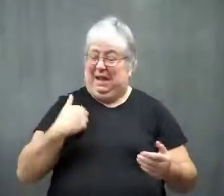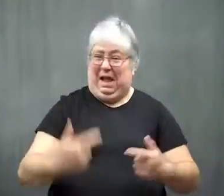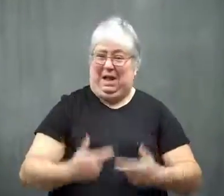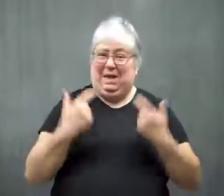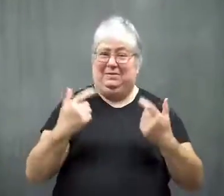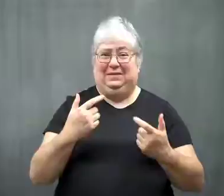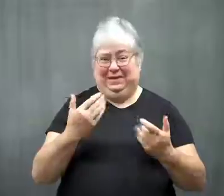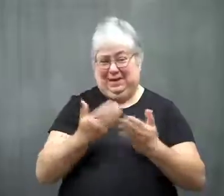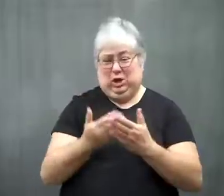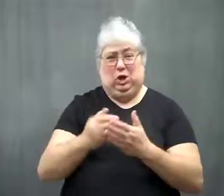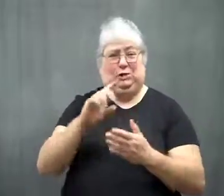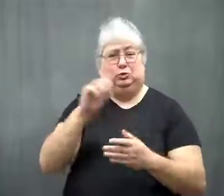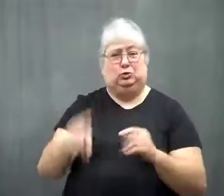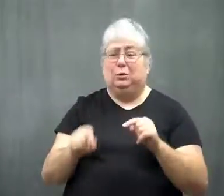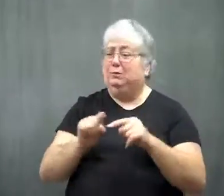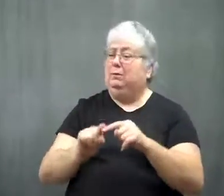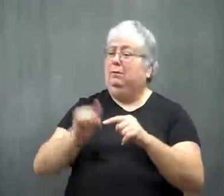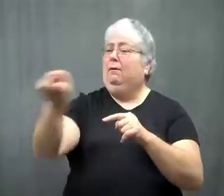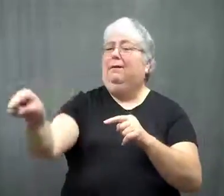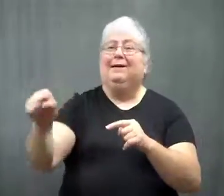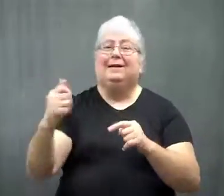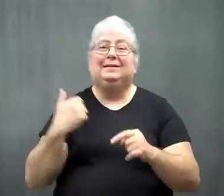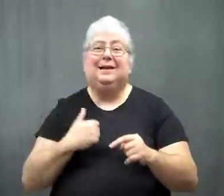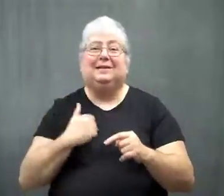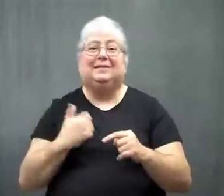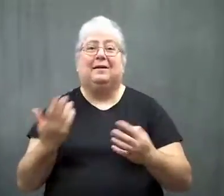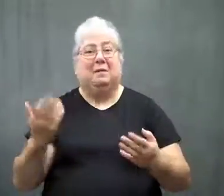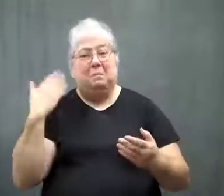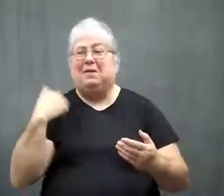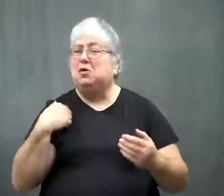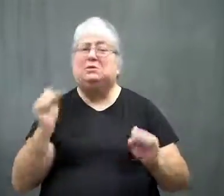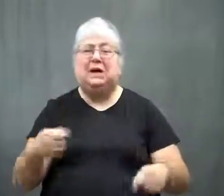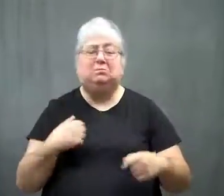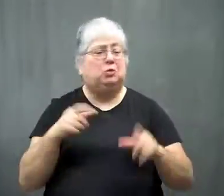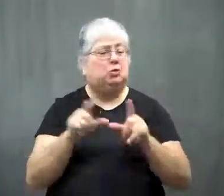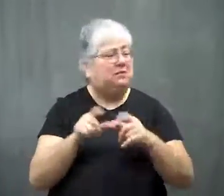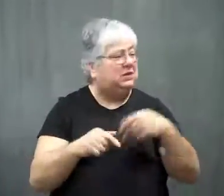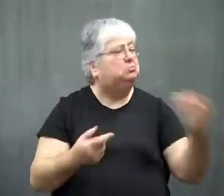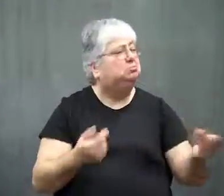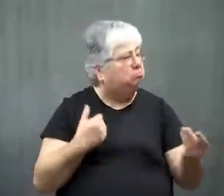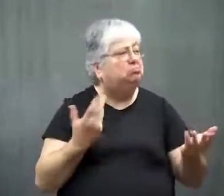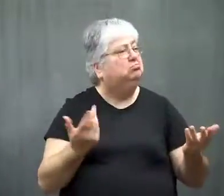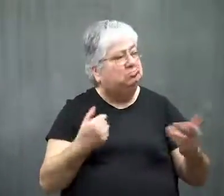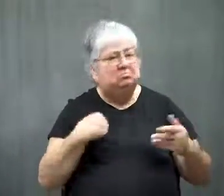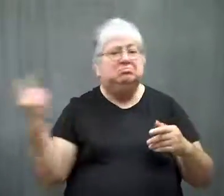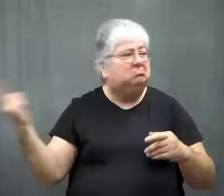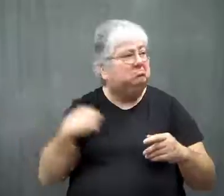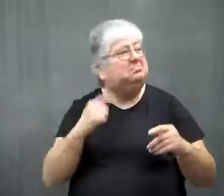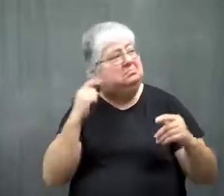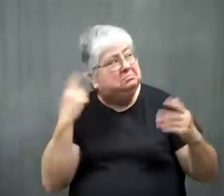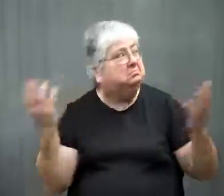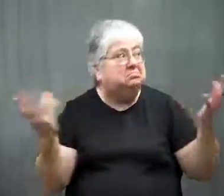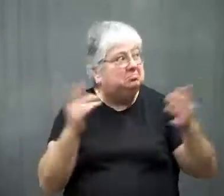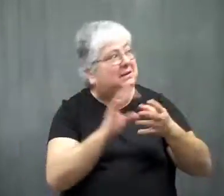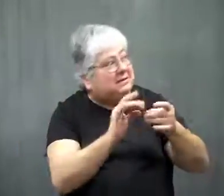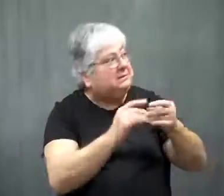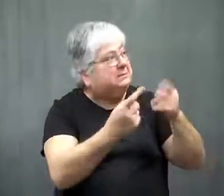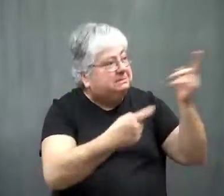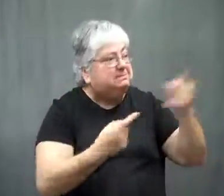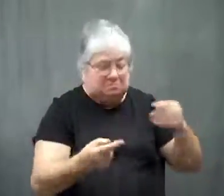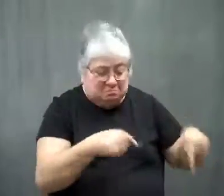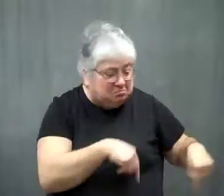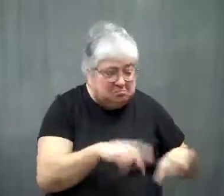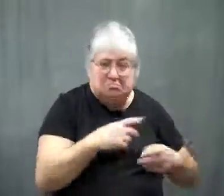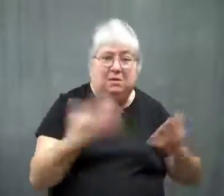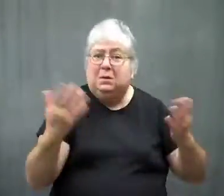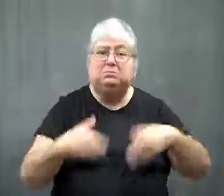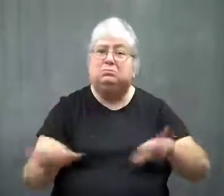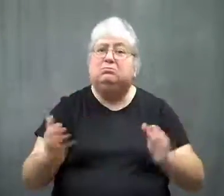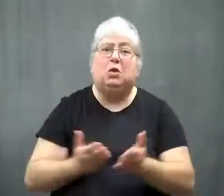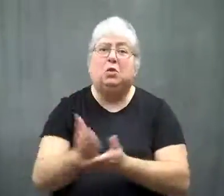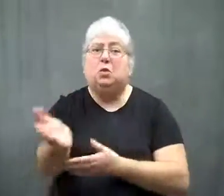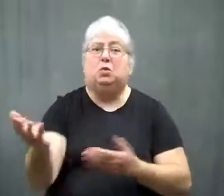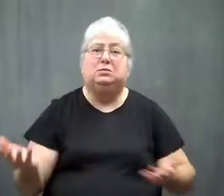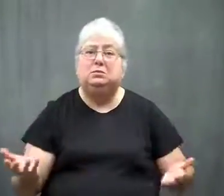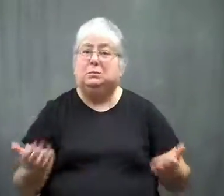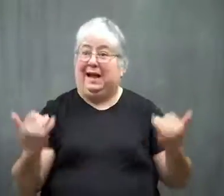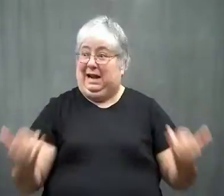I live near Detroit where Canada is right across the border.